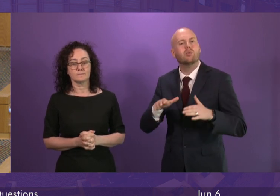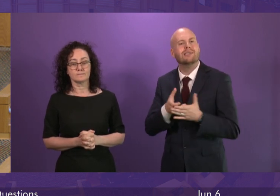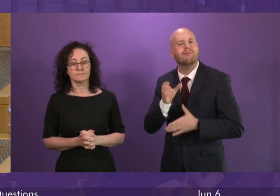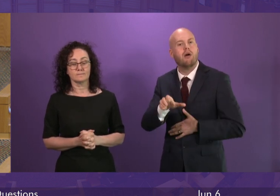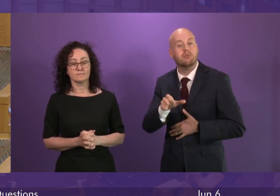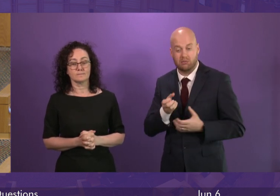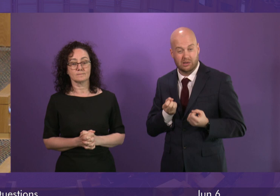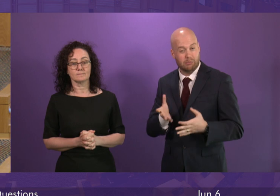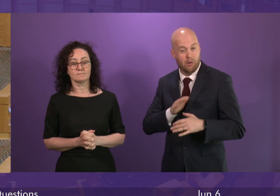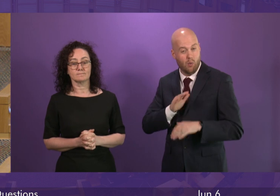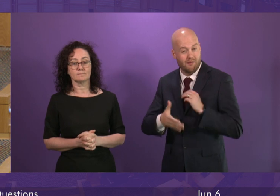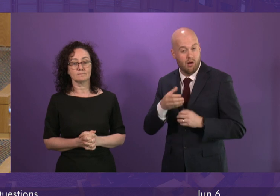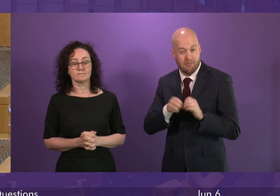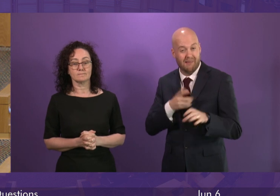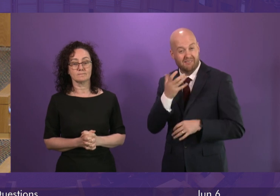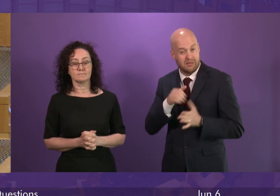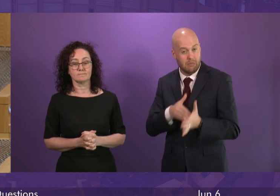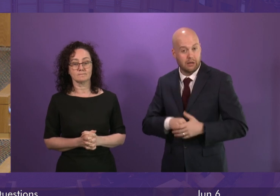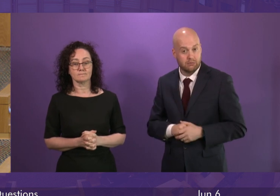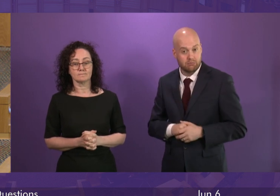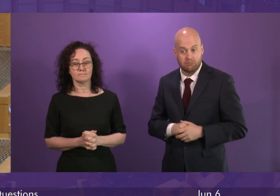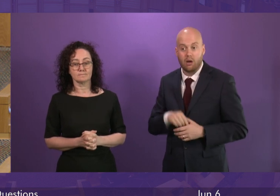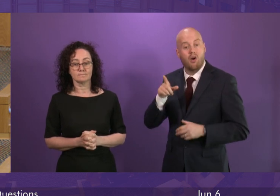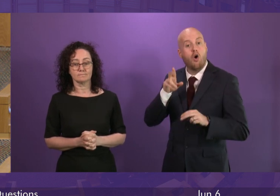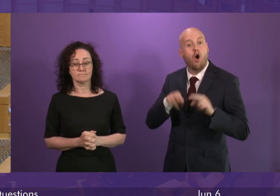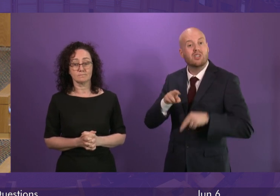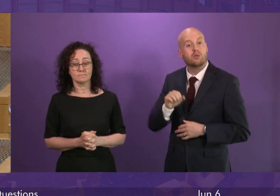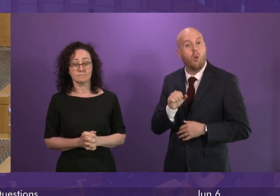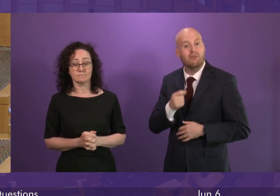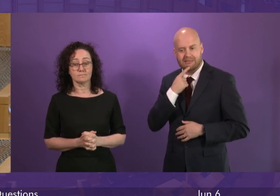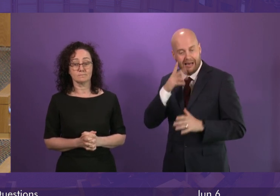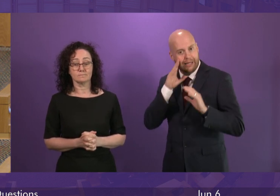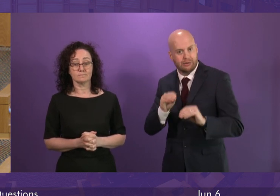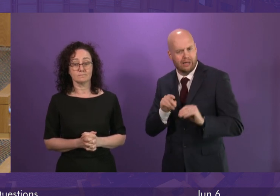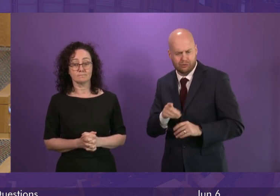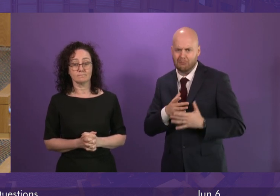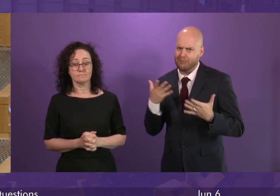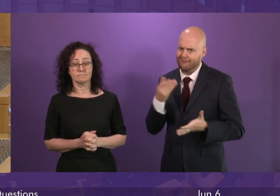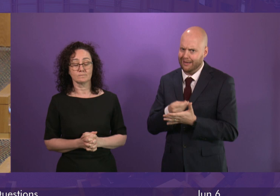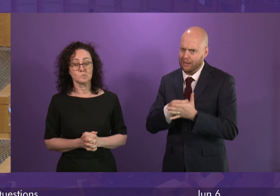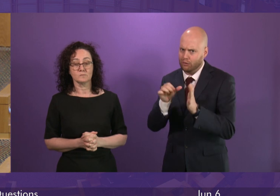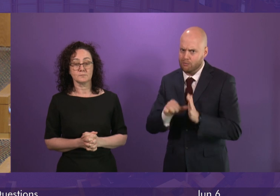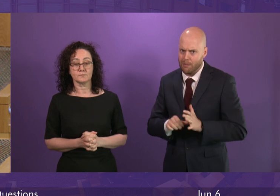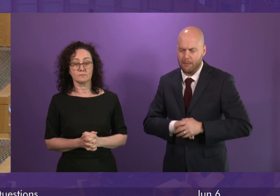colleges have big financial problems. Recruitment for nursery education is way behind. Six out